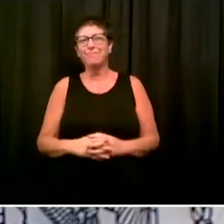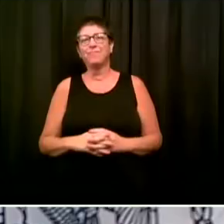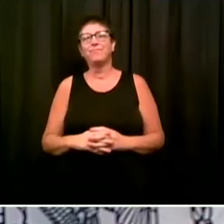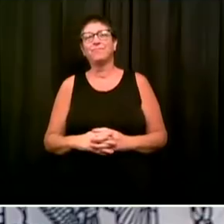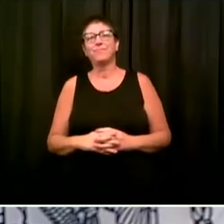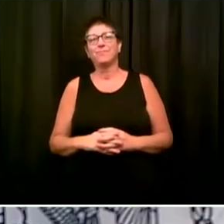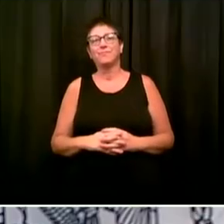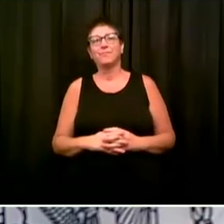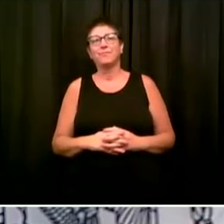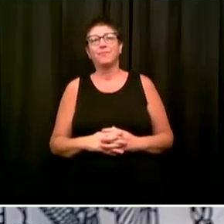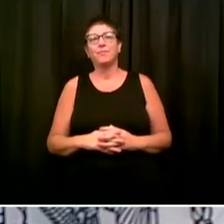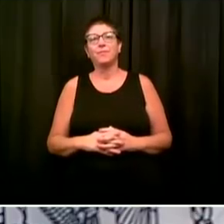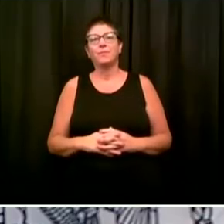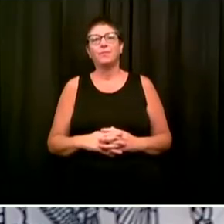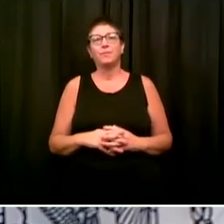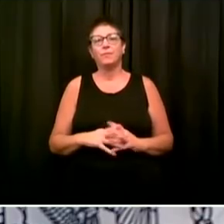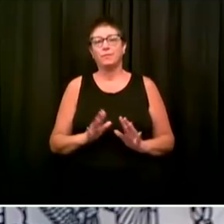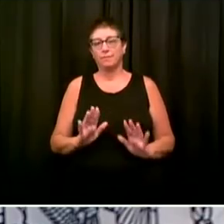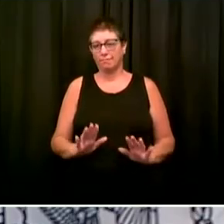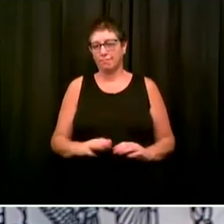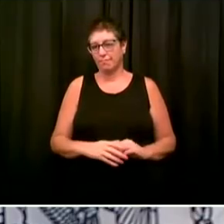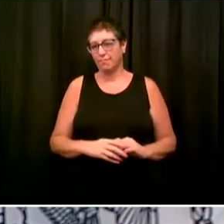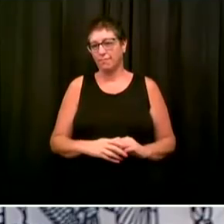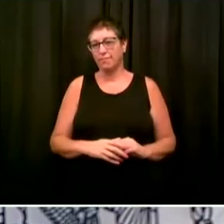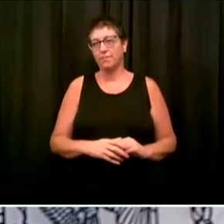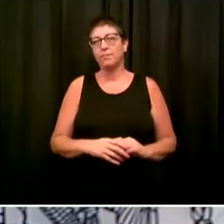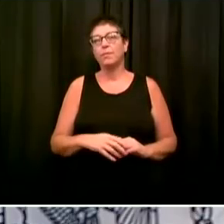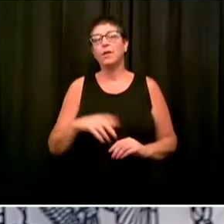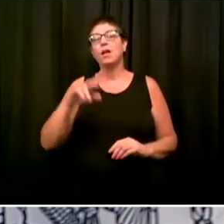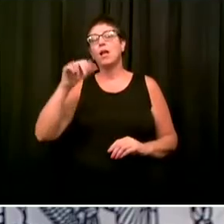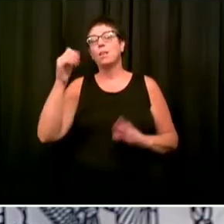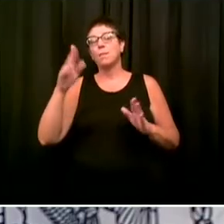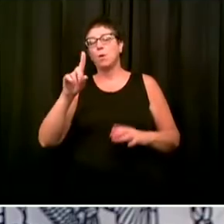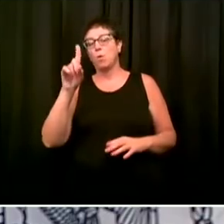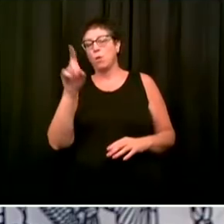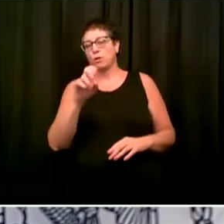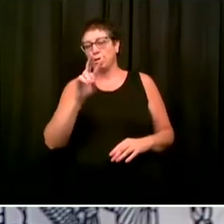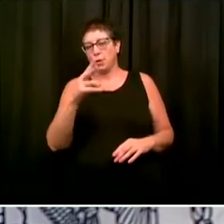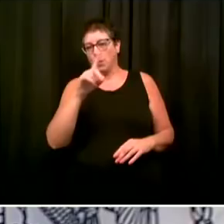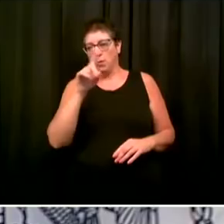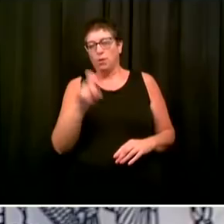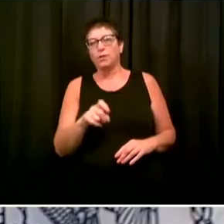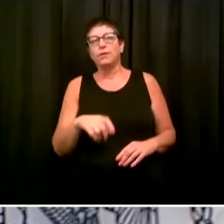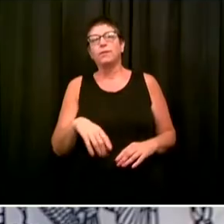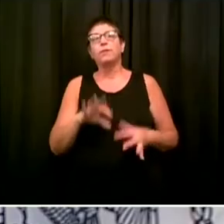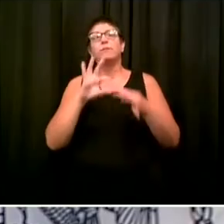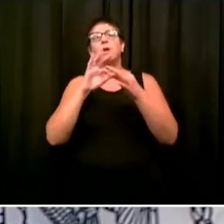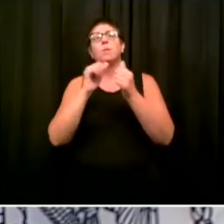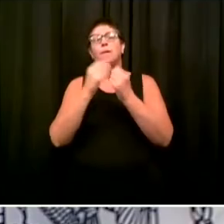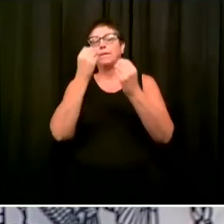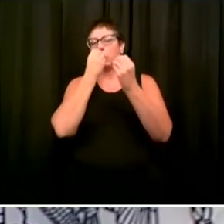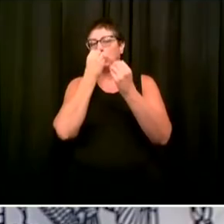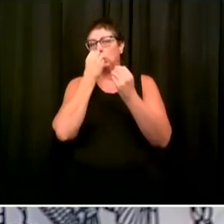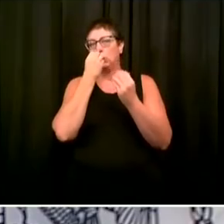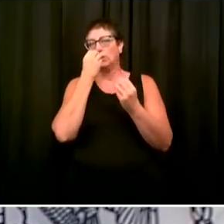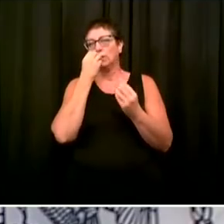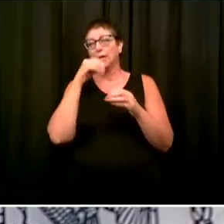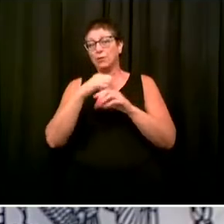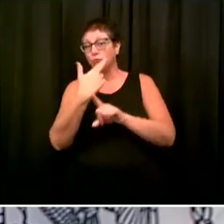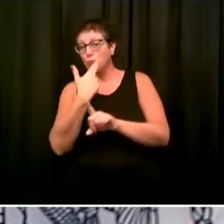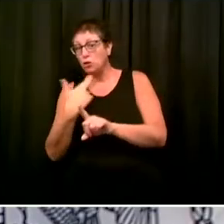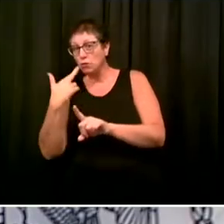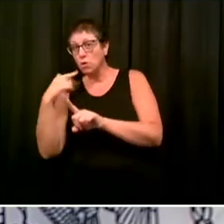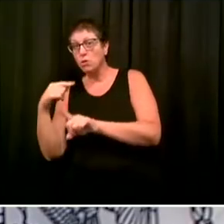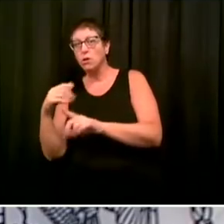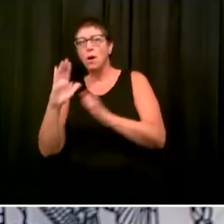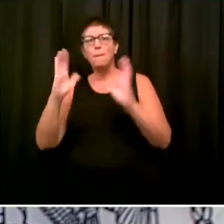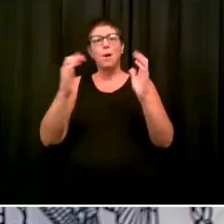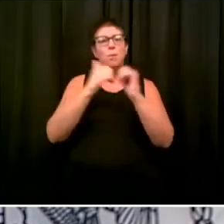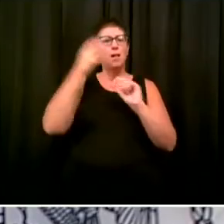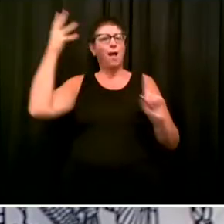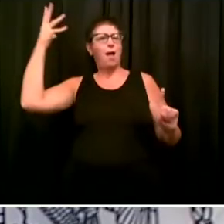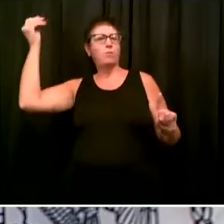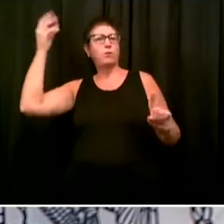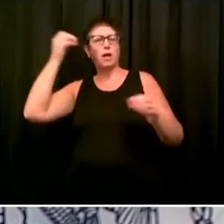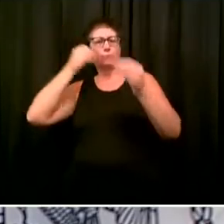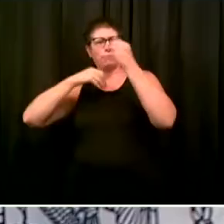WE ALRE 243 COLLEAGUES